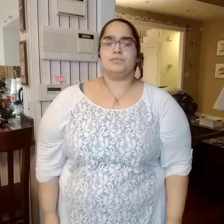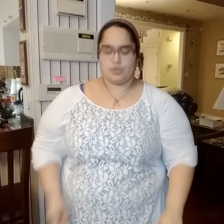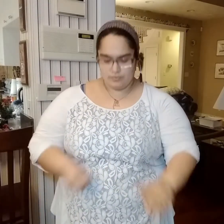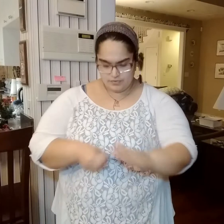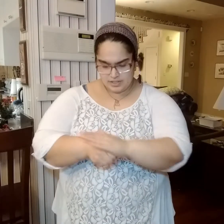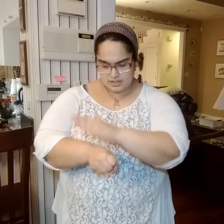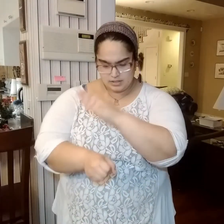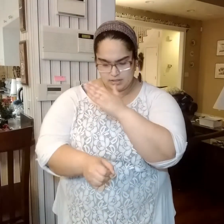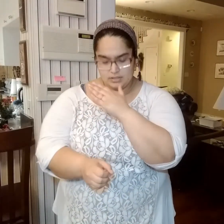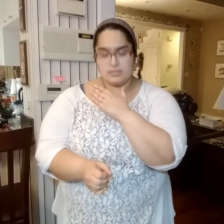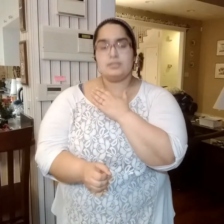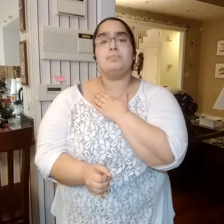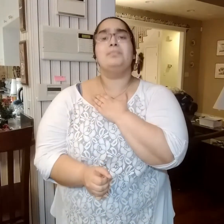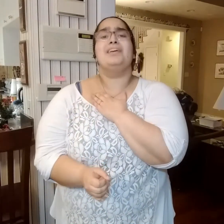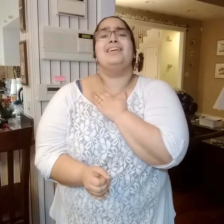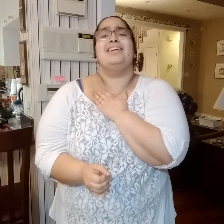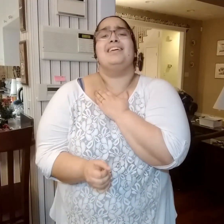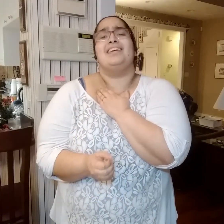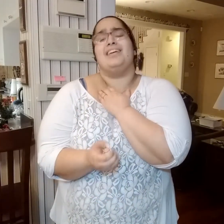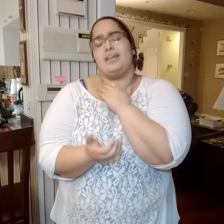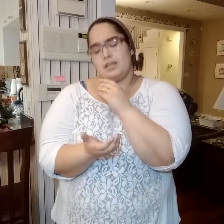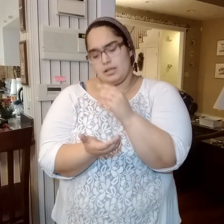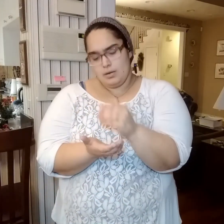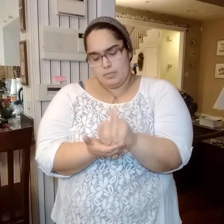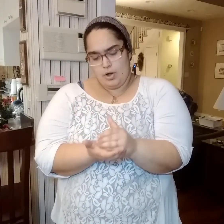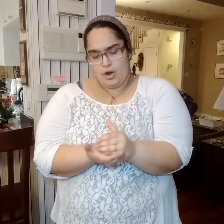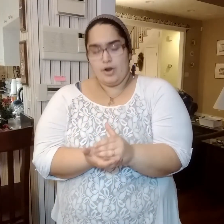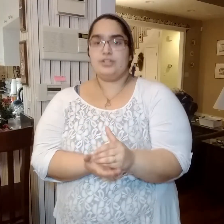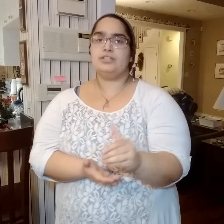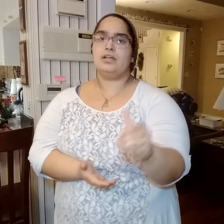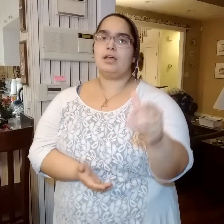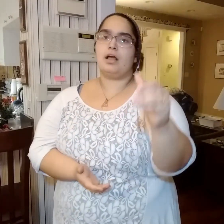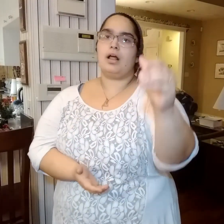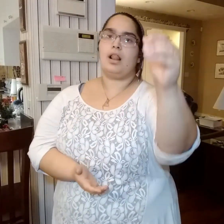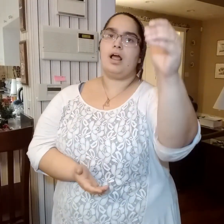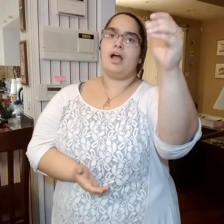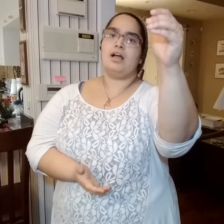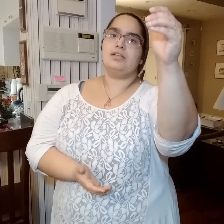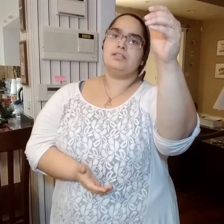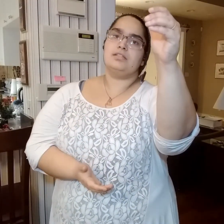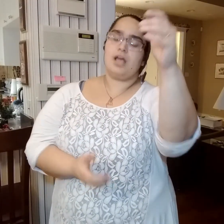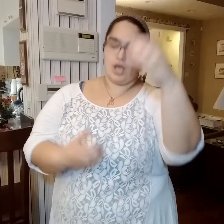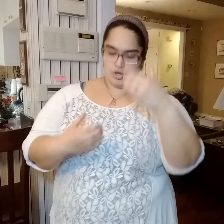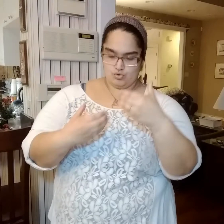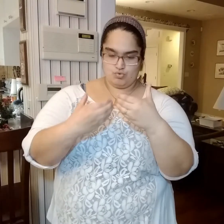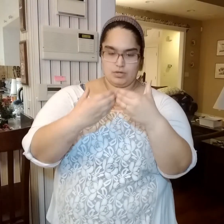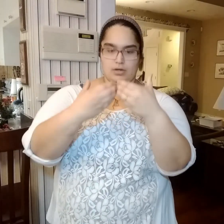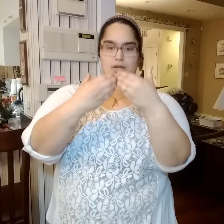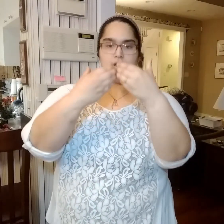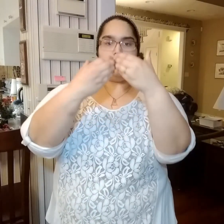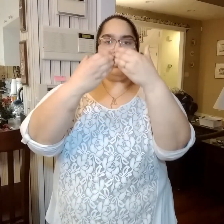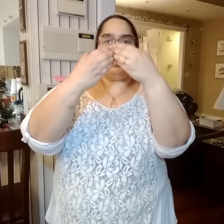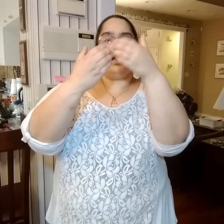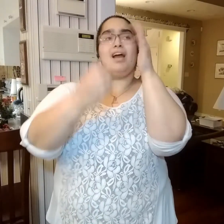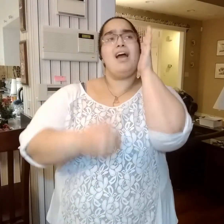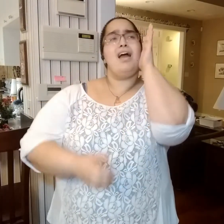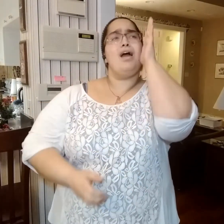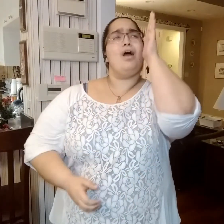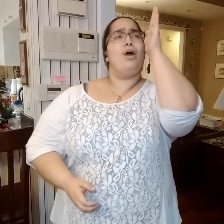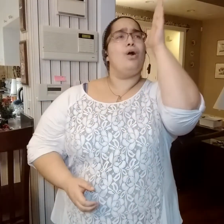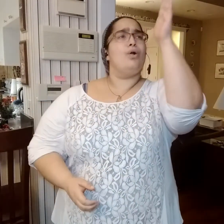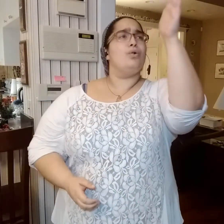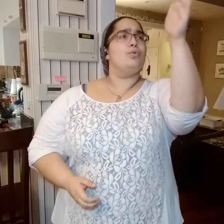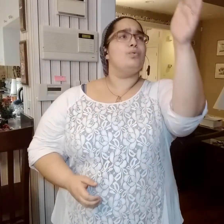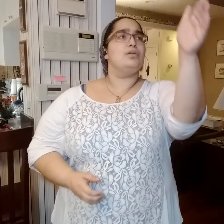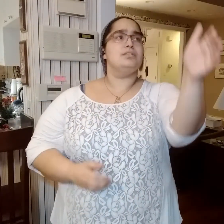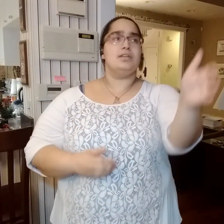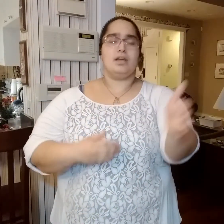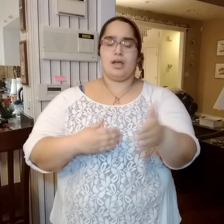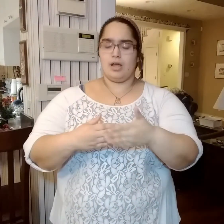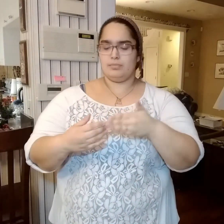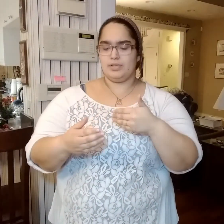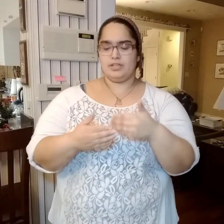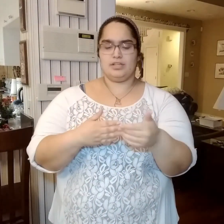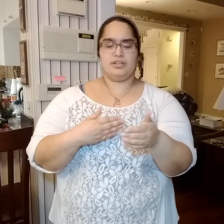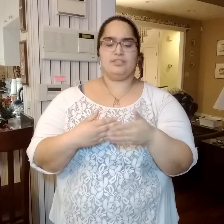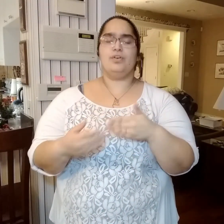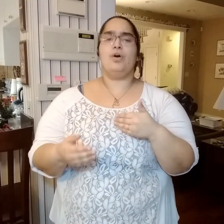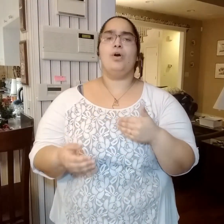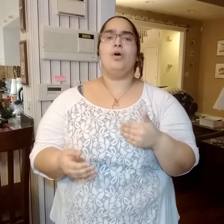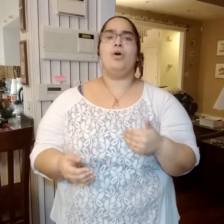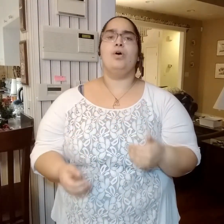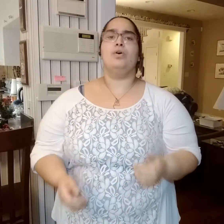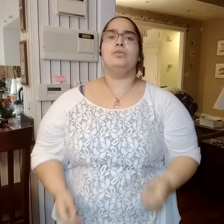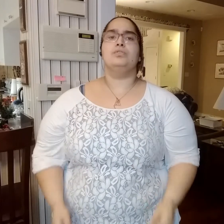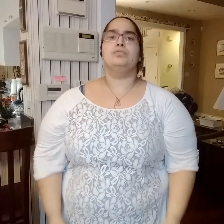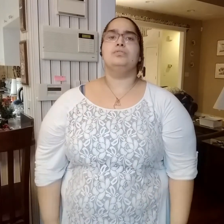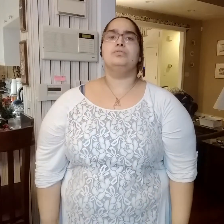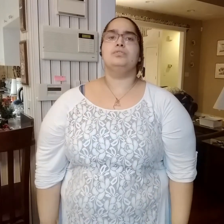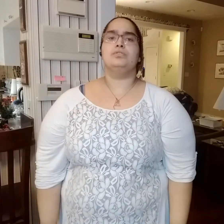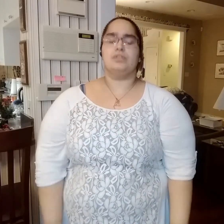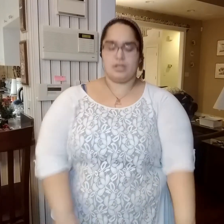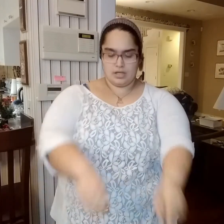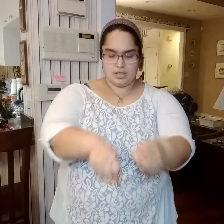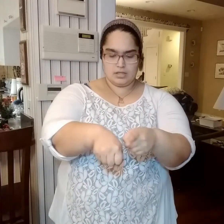So fill to me the parting glass and drink a health whate'er befalls.